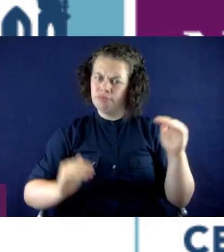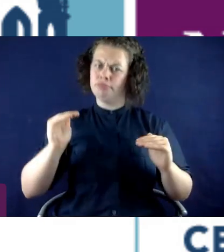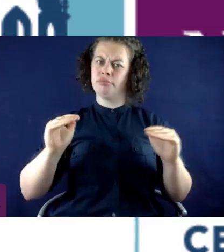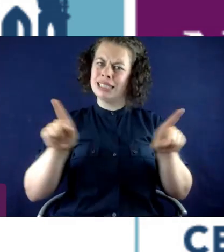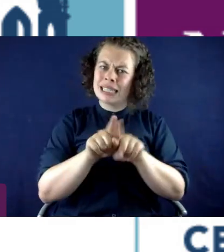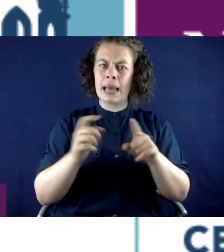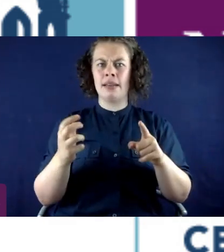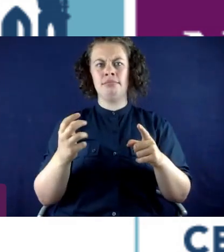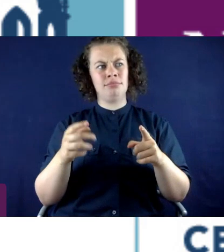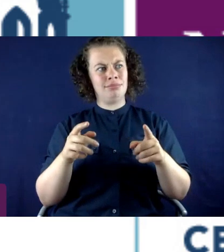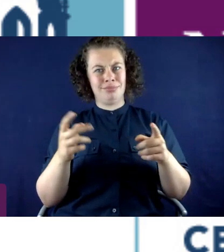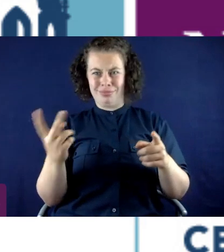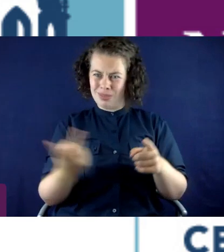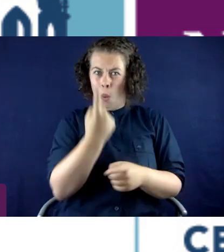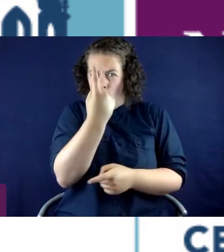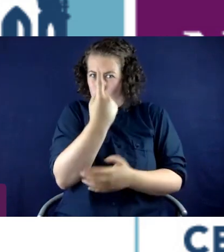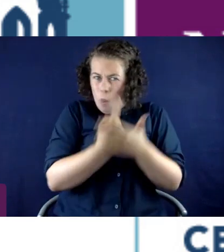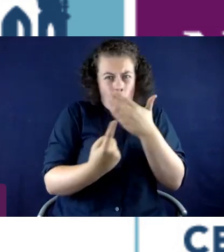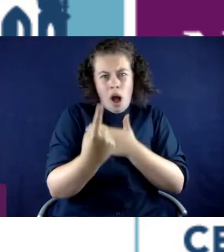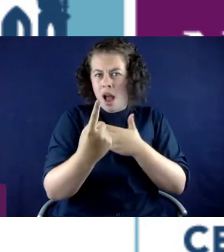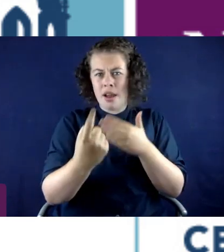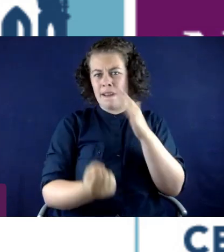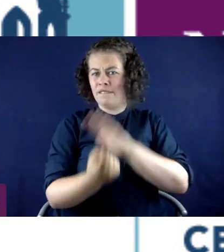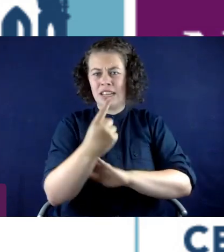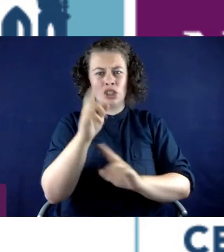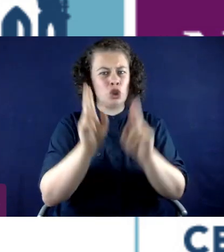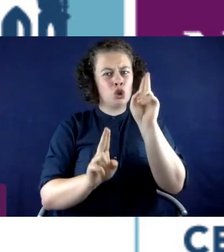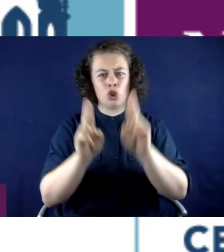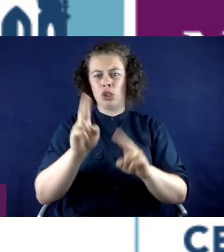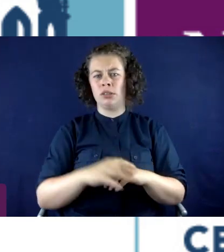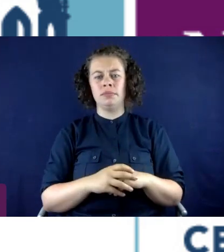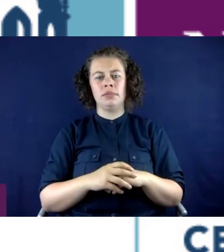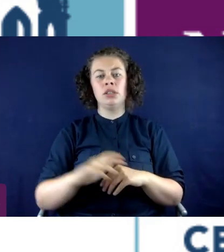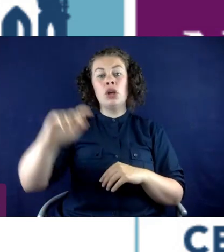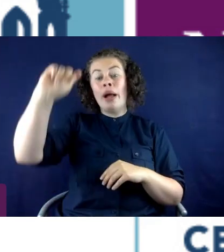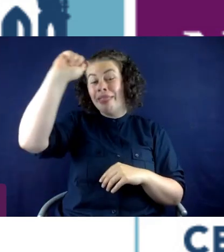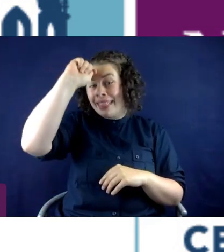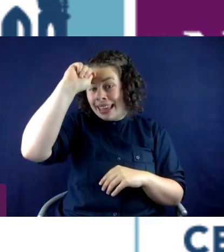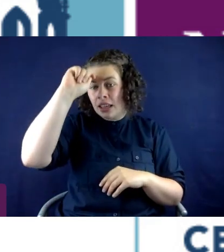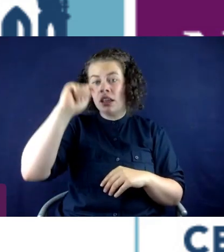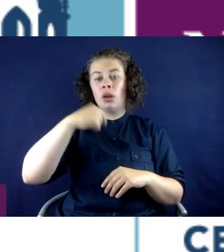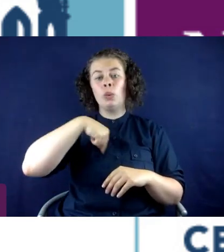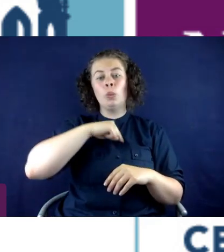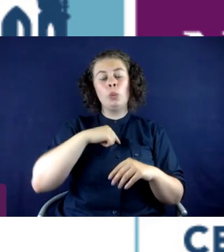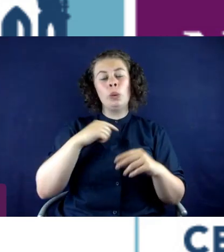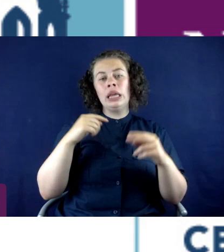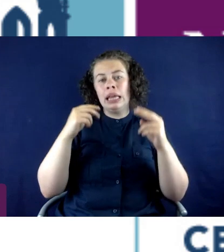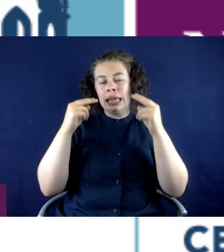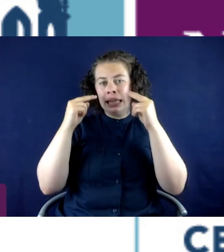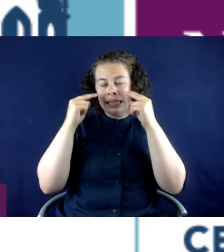I think there is a policy and also a mainstreaming need here. Of greater education and funding